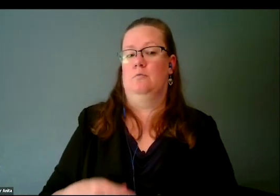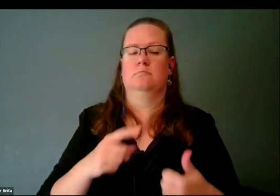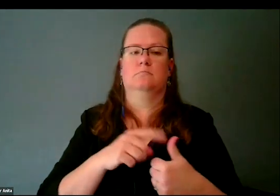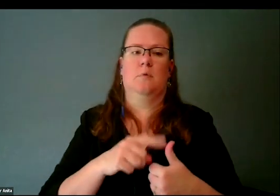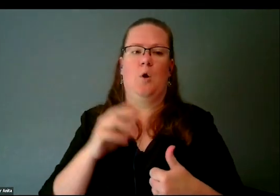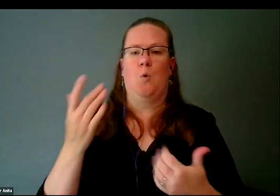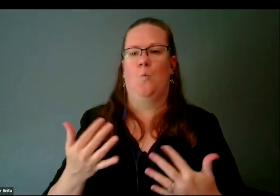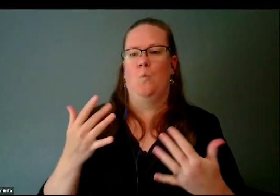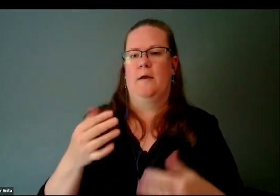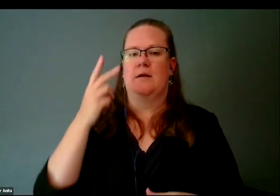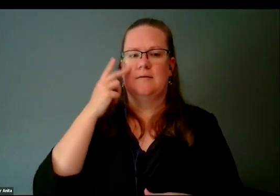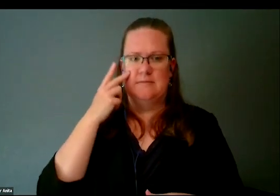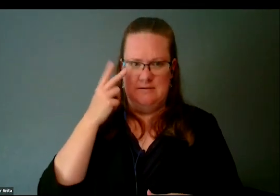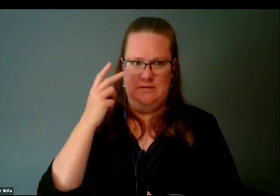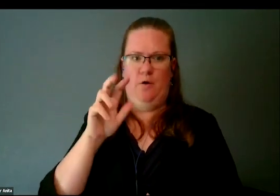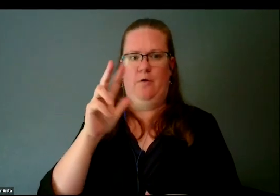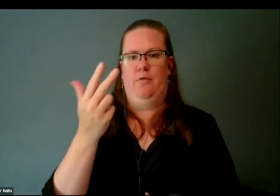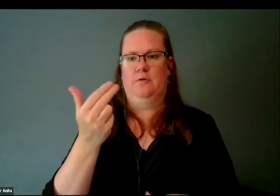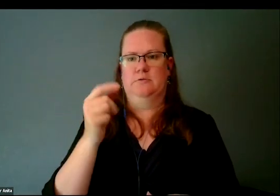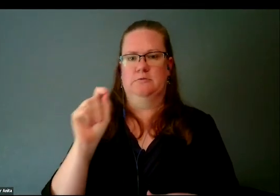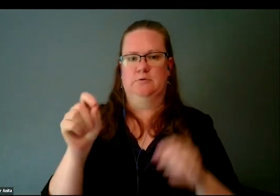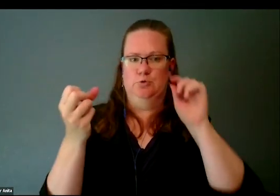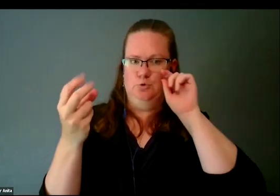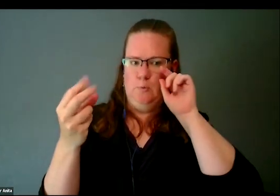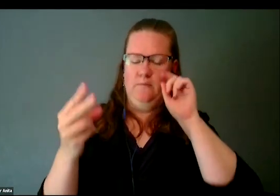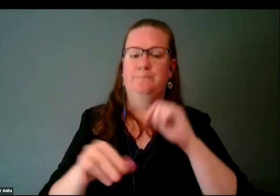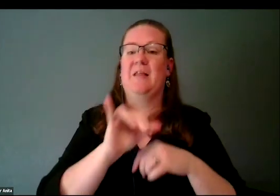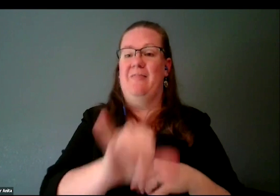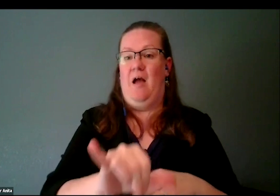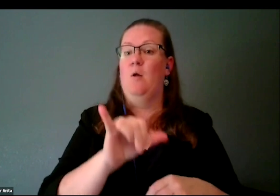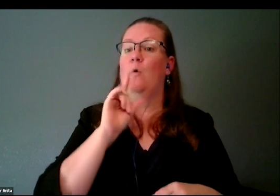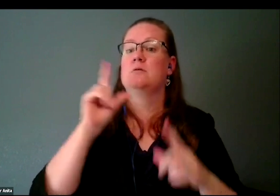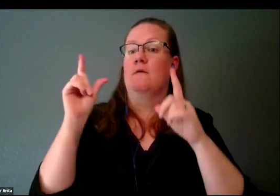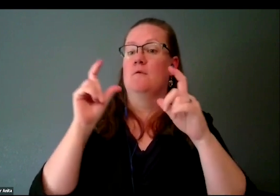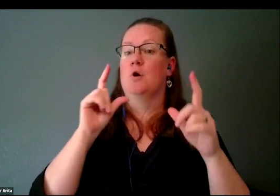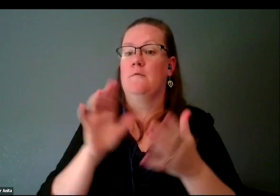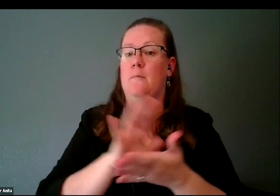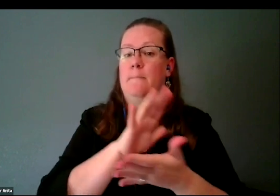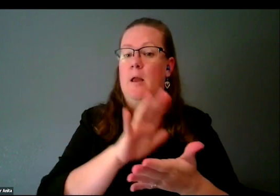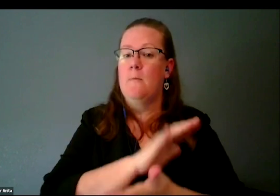The original piece is a photographic paper that had expired and created these subtle colors